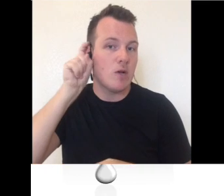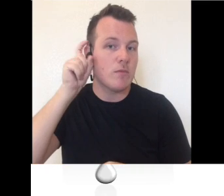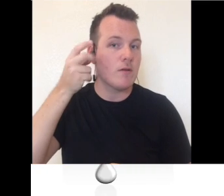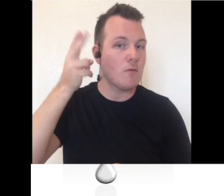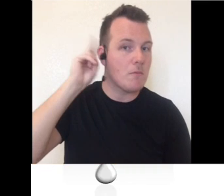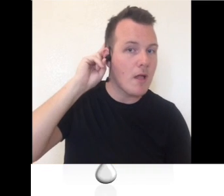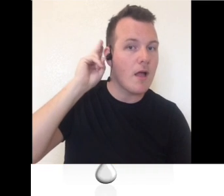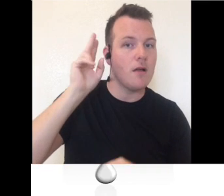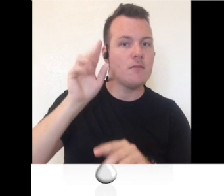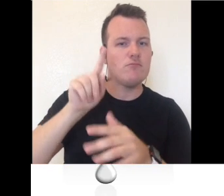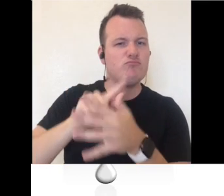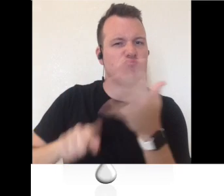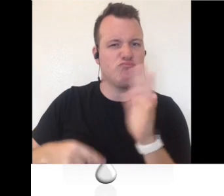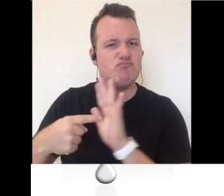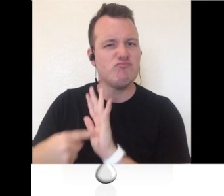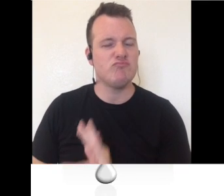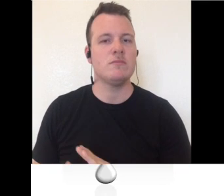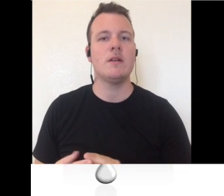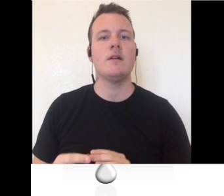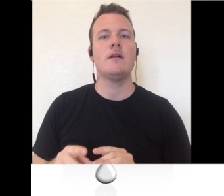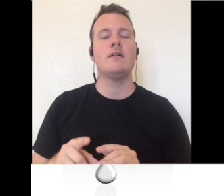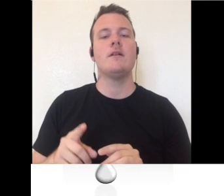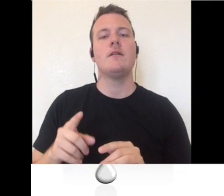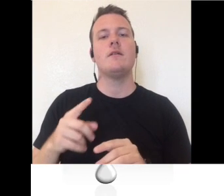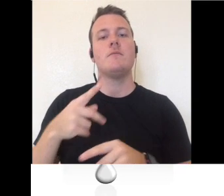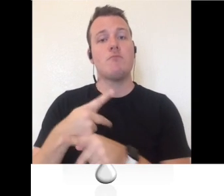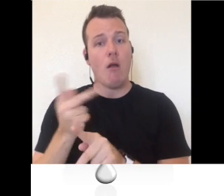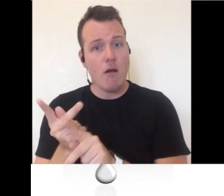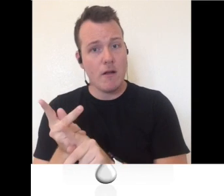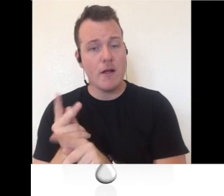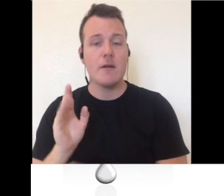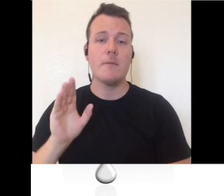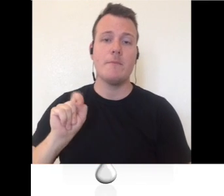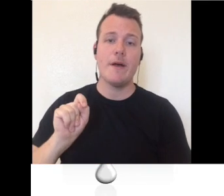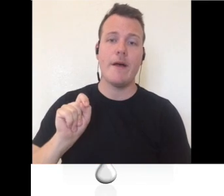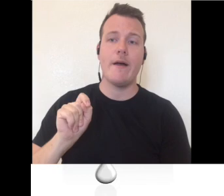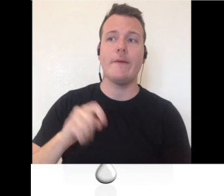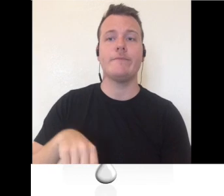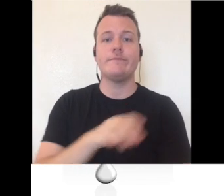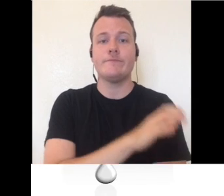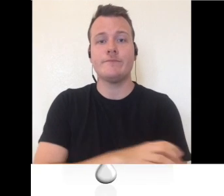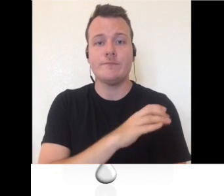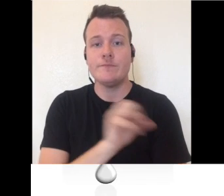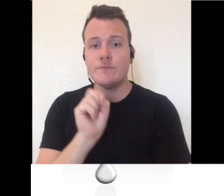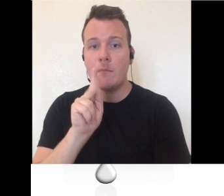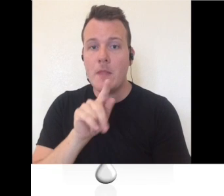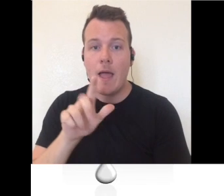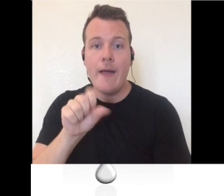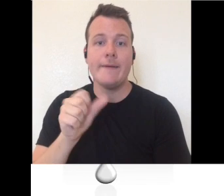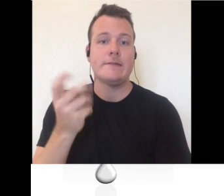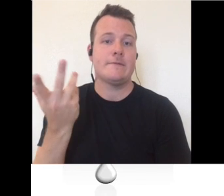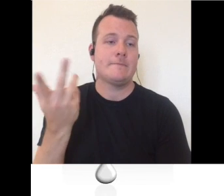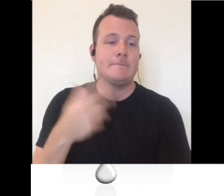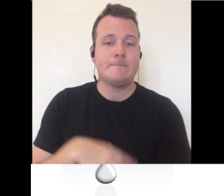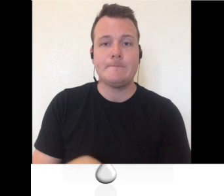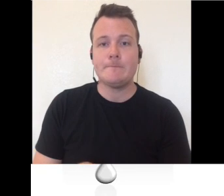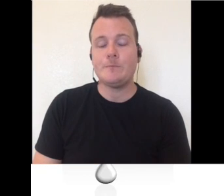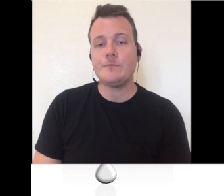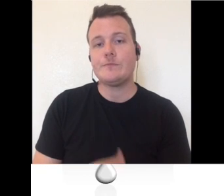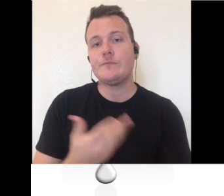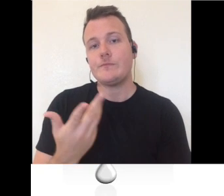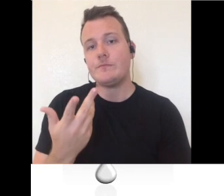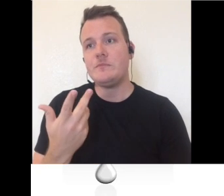products as well as- your- not only products, but also things like clinic